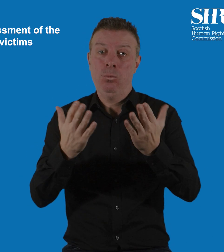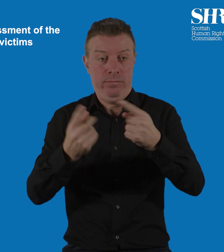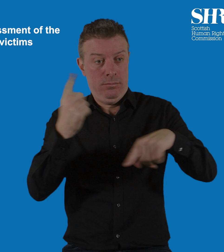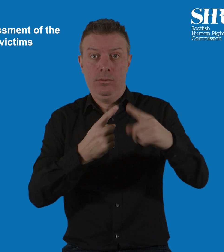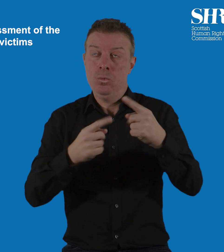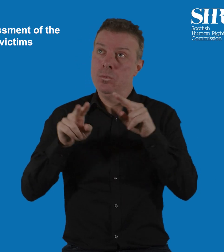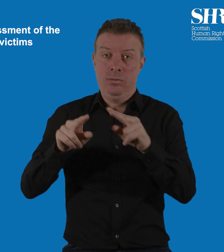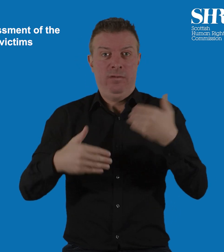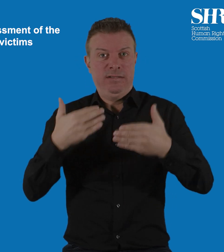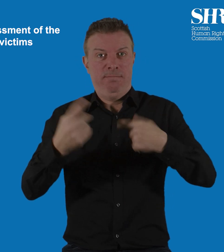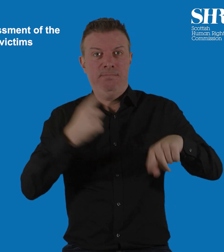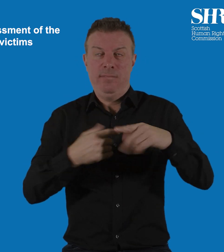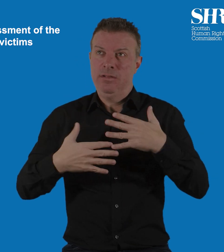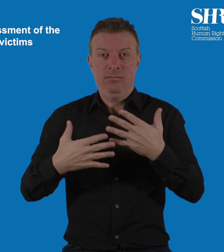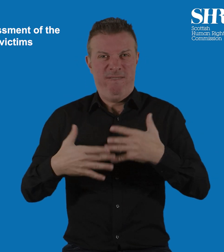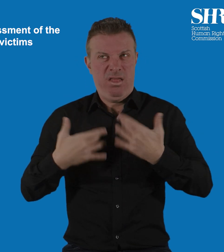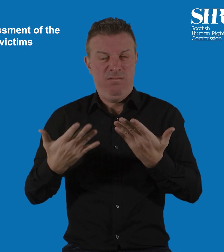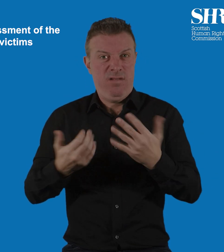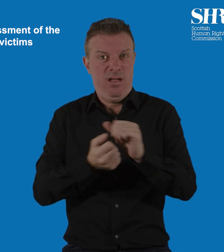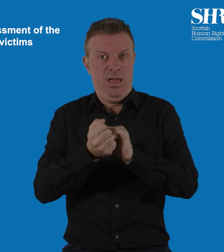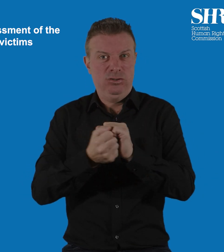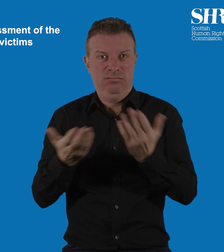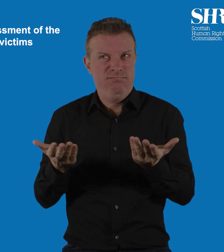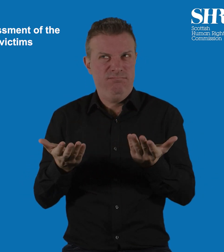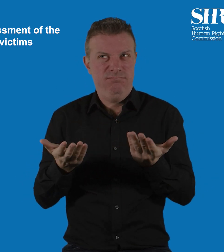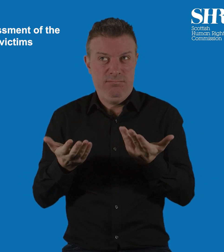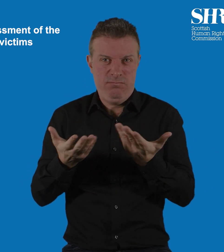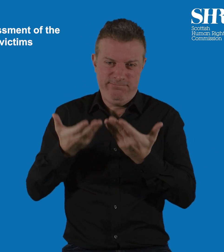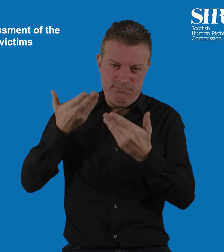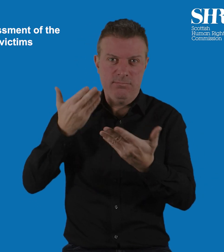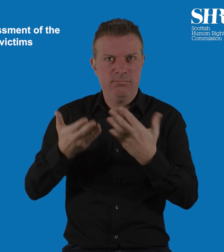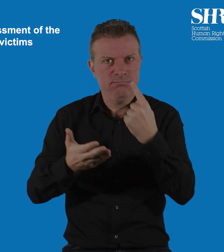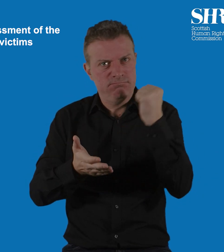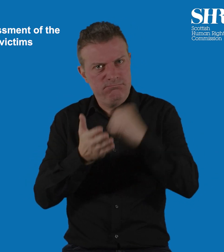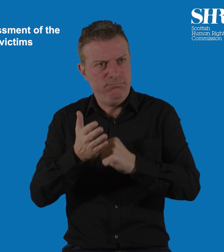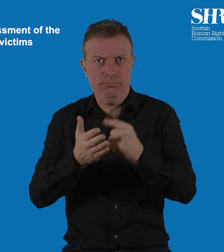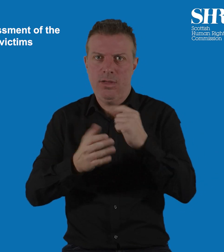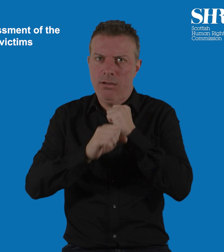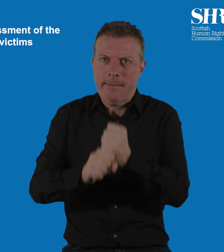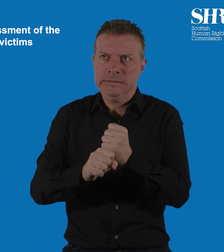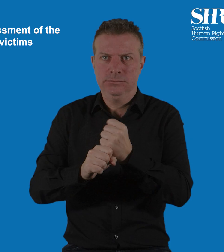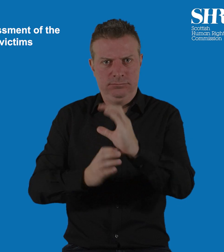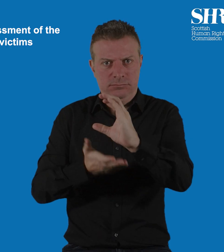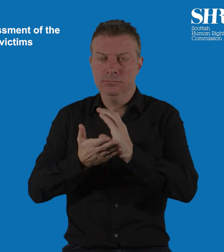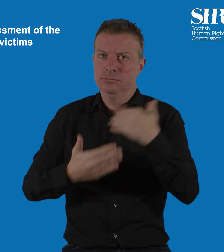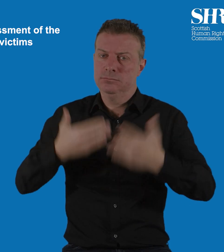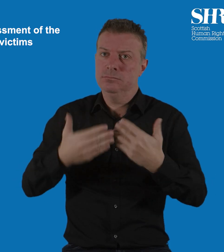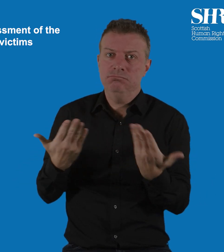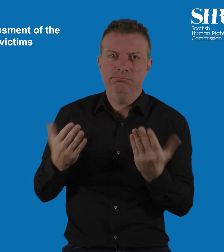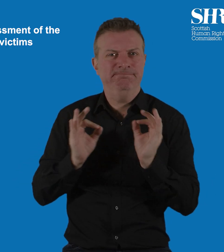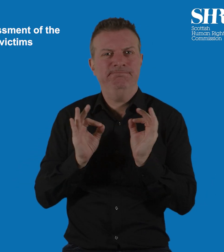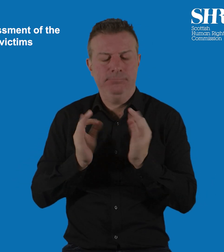However, victims felt the apology lacked the concrete commitments to redress.